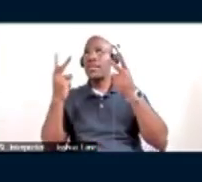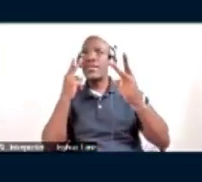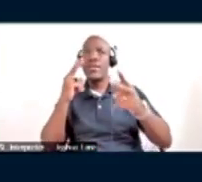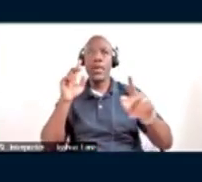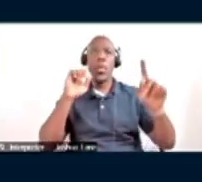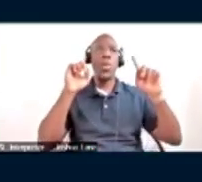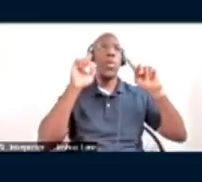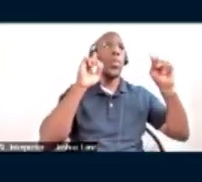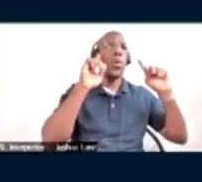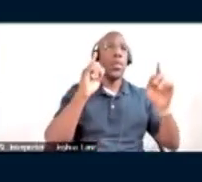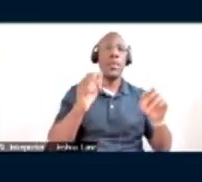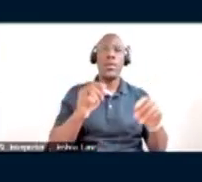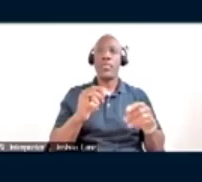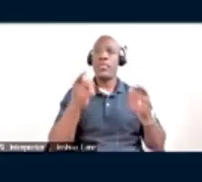where we see these ideas playing out.